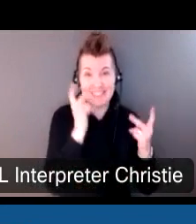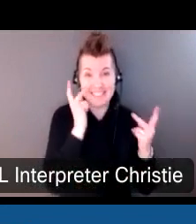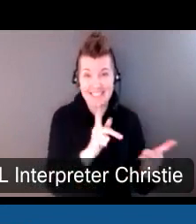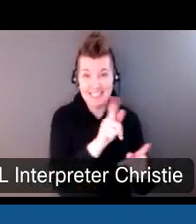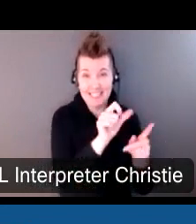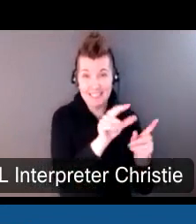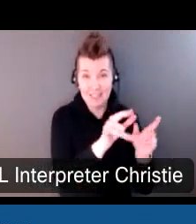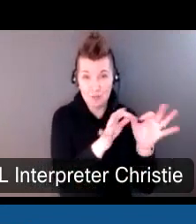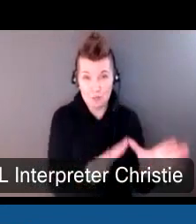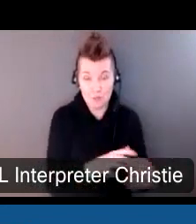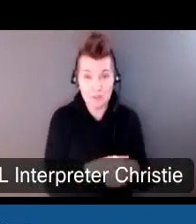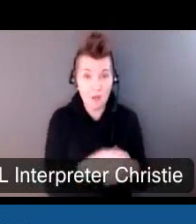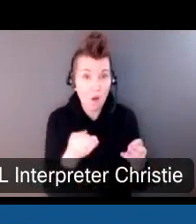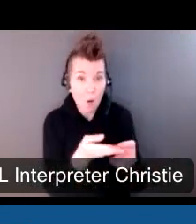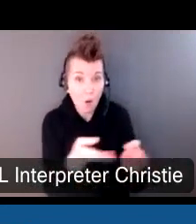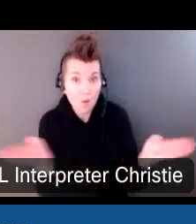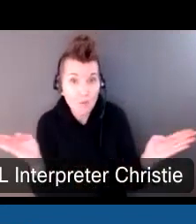And for the question-and-answer portion of our meeting,